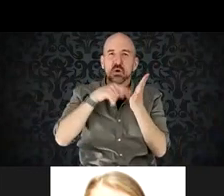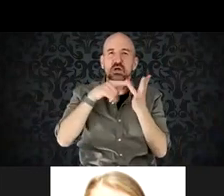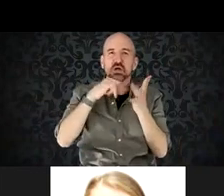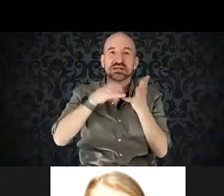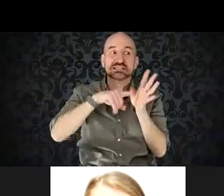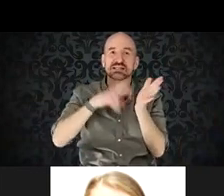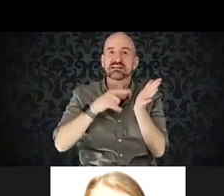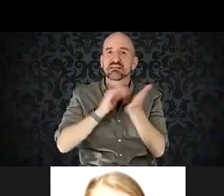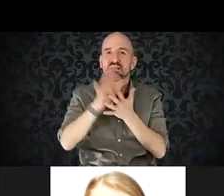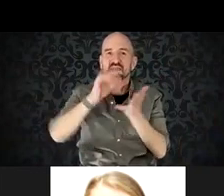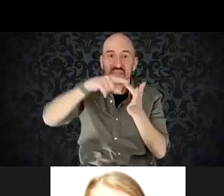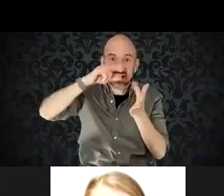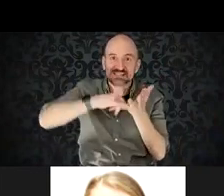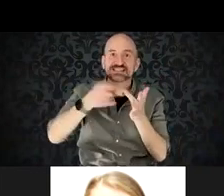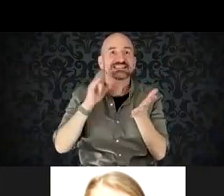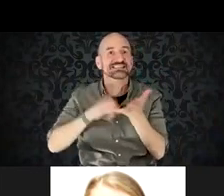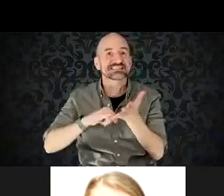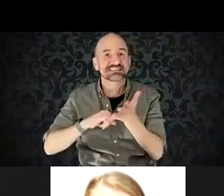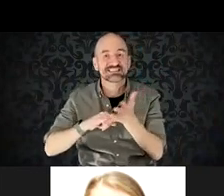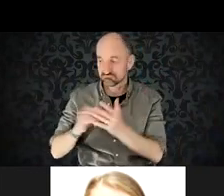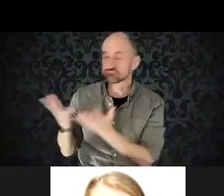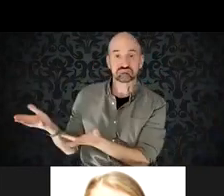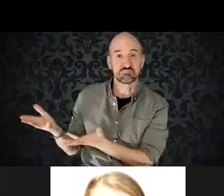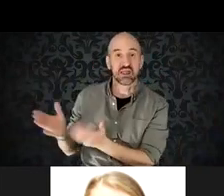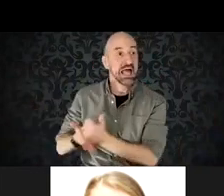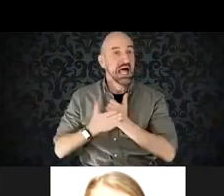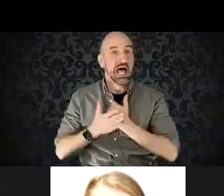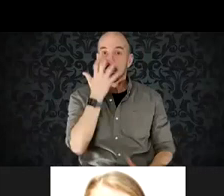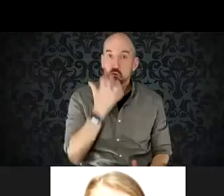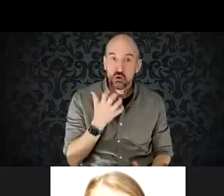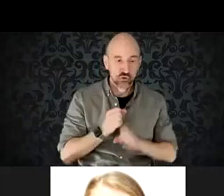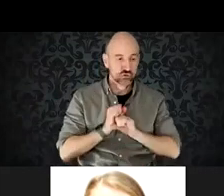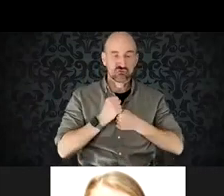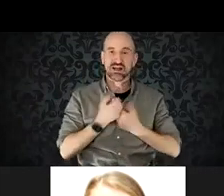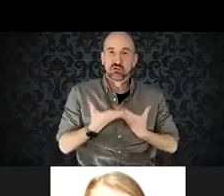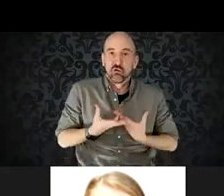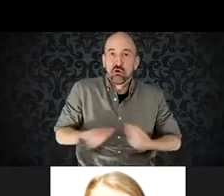combine it with water, and light, to produce clean oxygen through a process called photosynthesis.